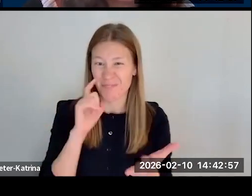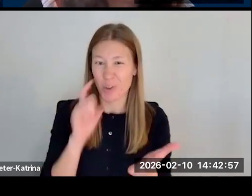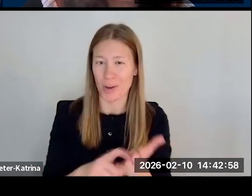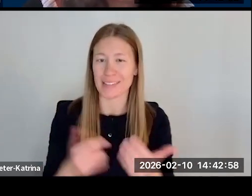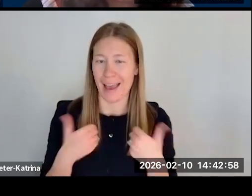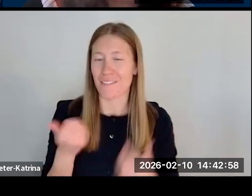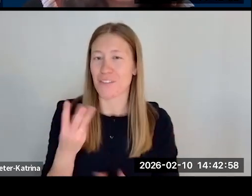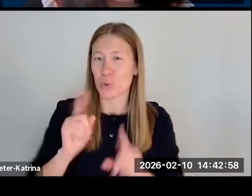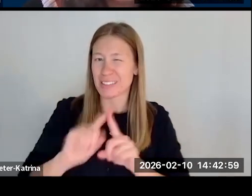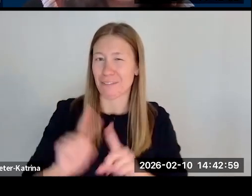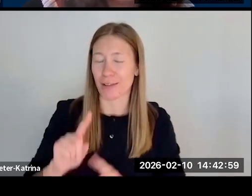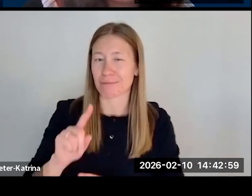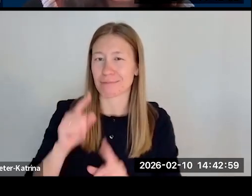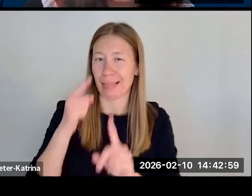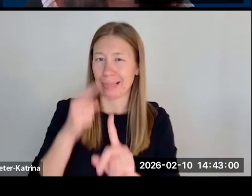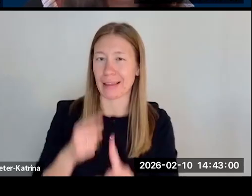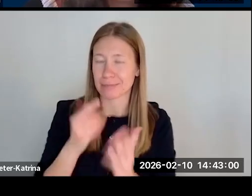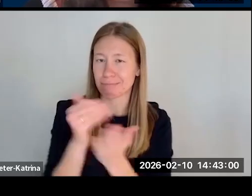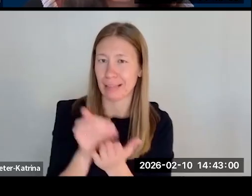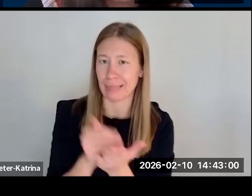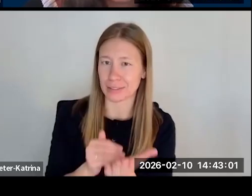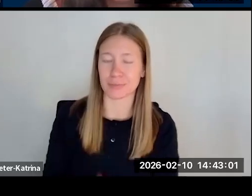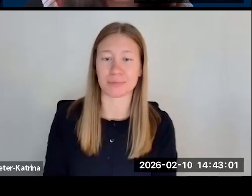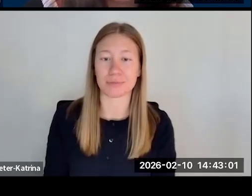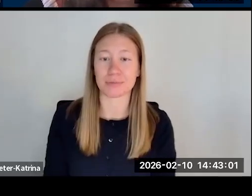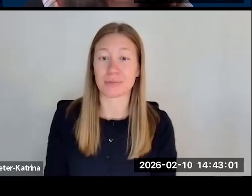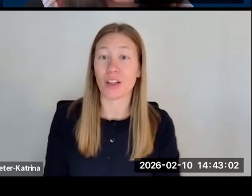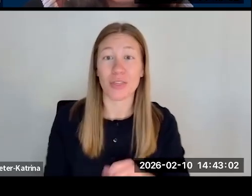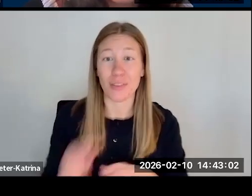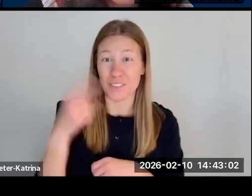The first one is an order sequential list, so like 1, 2, 3.